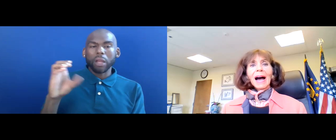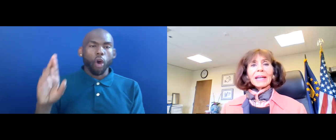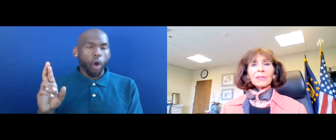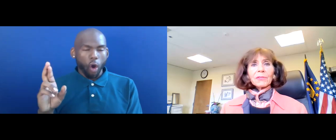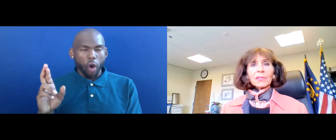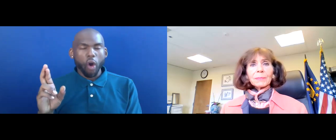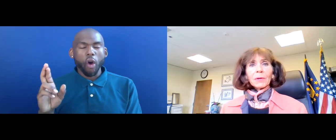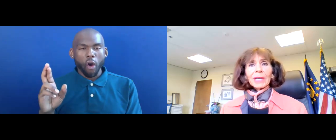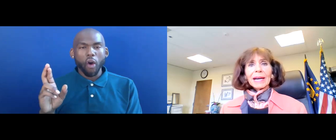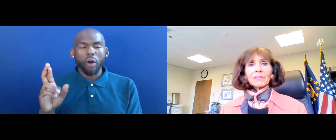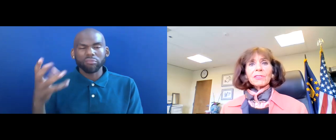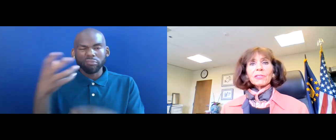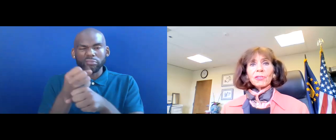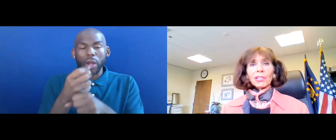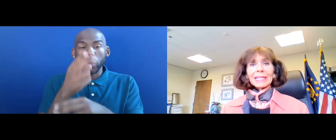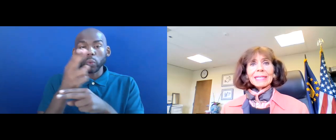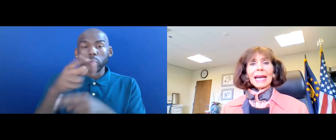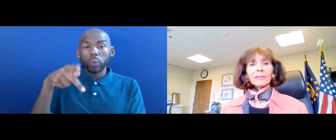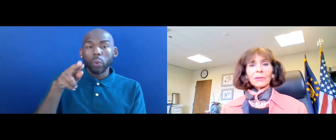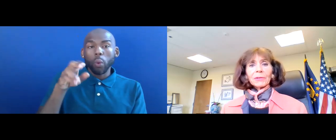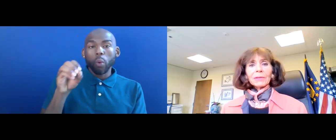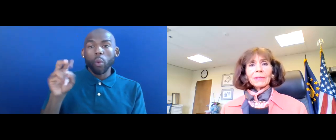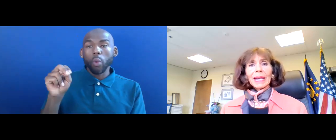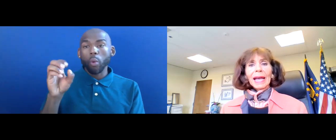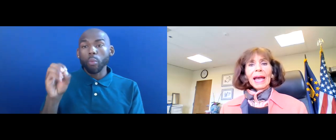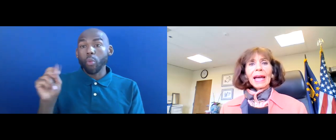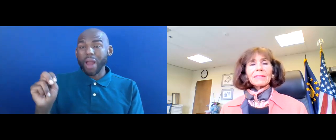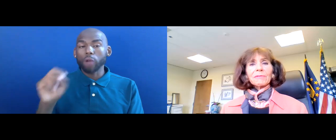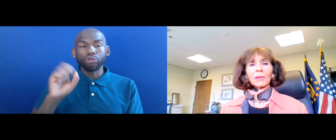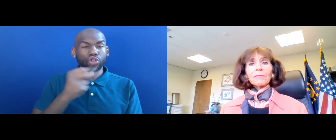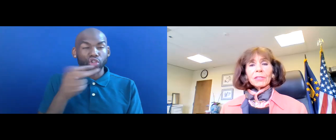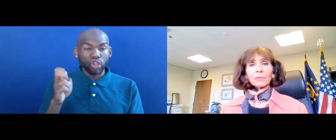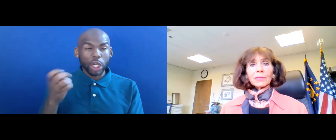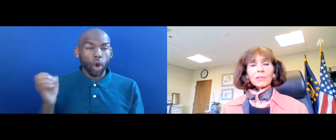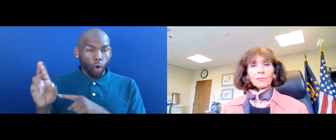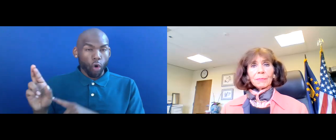I USE THE PRONOUNs SHE AND HER AND FOR A VISUAL